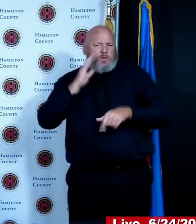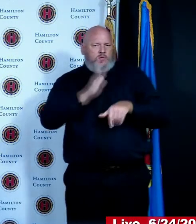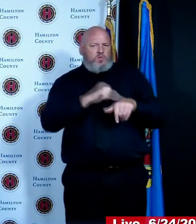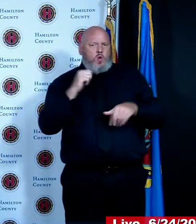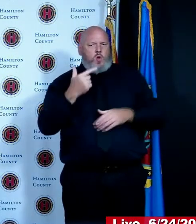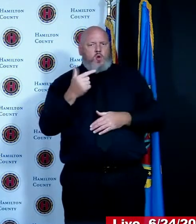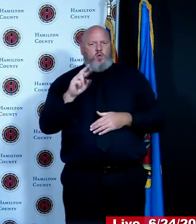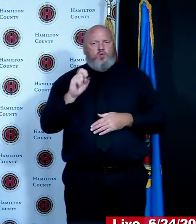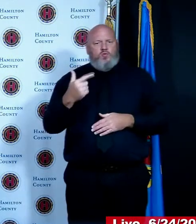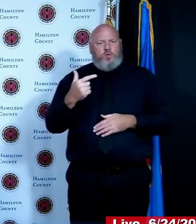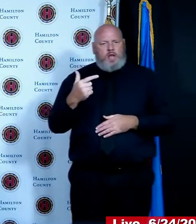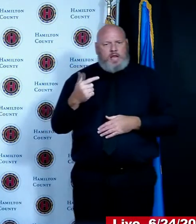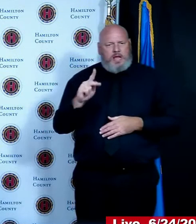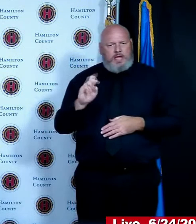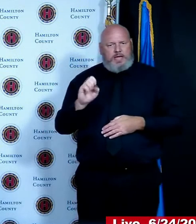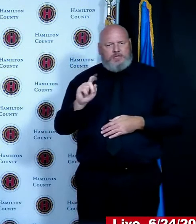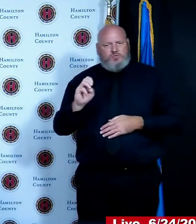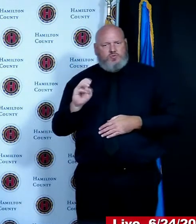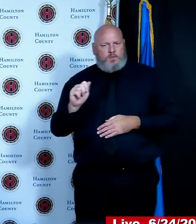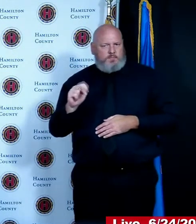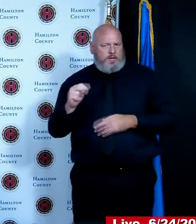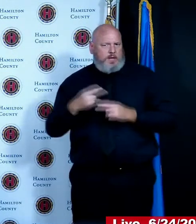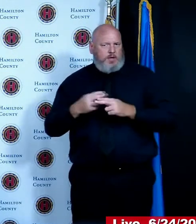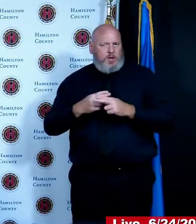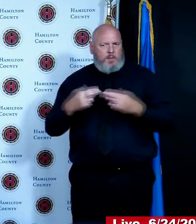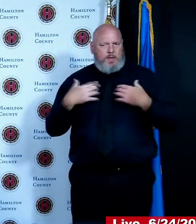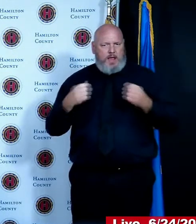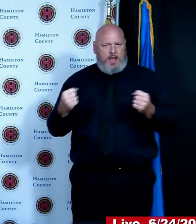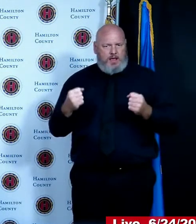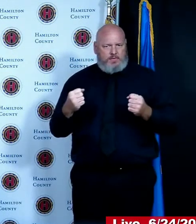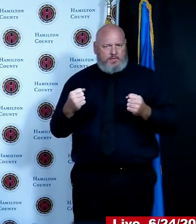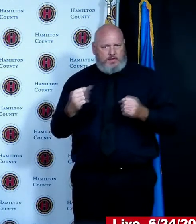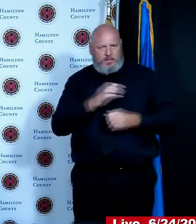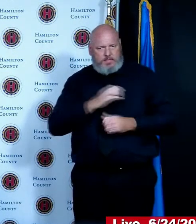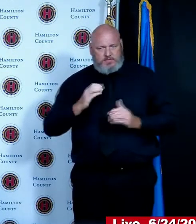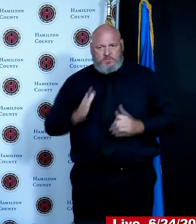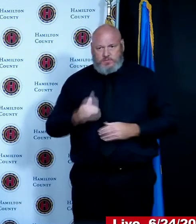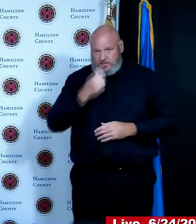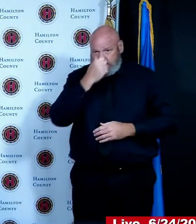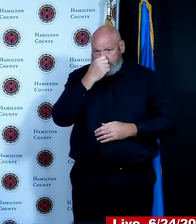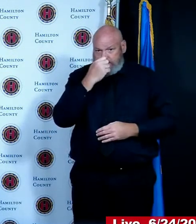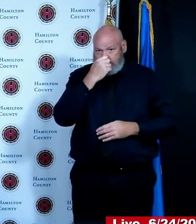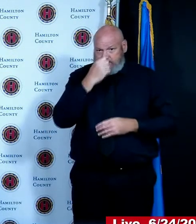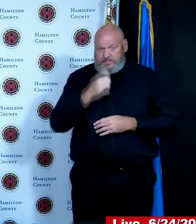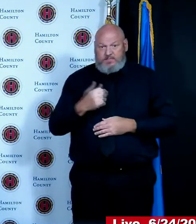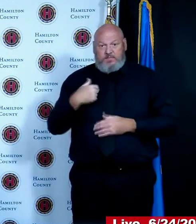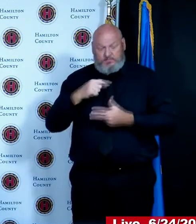zip codes that are concerning to our particularly hard-hit those zip codes